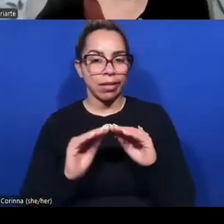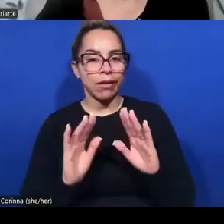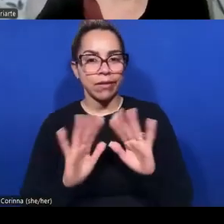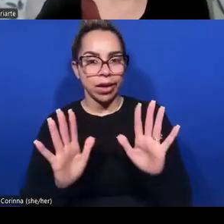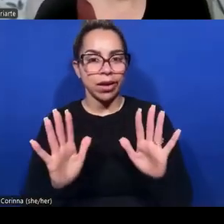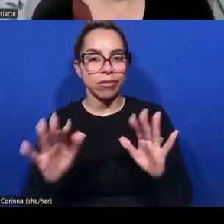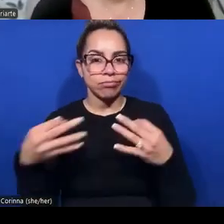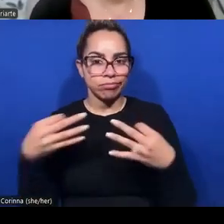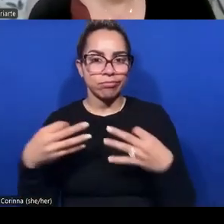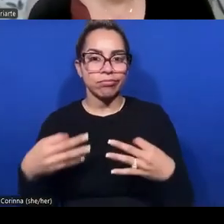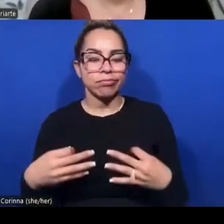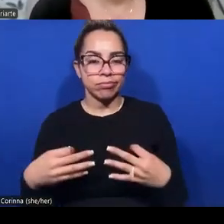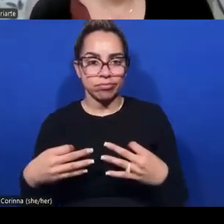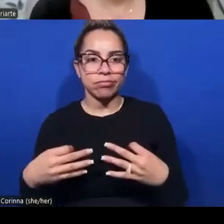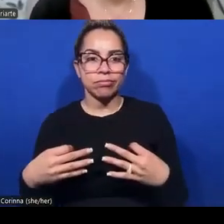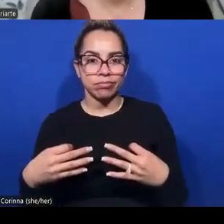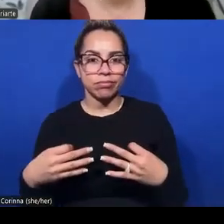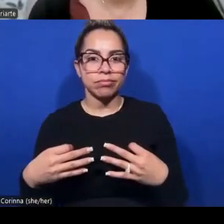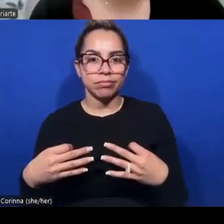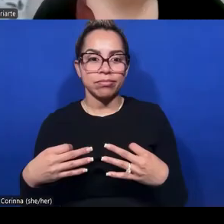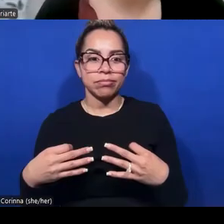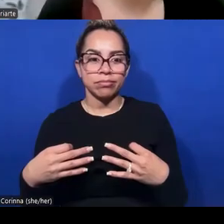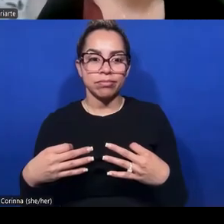it's a, it's a lawful permanent resident.